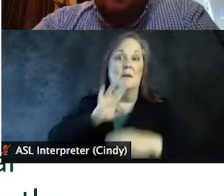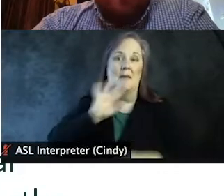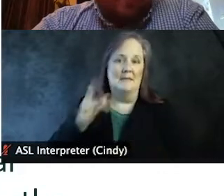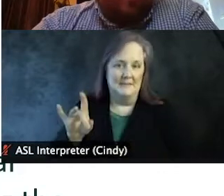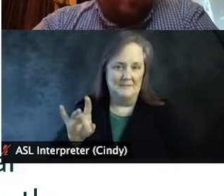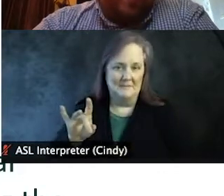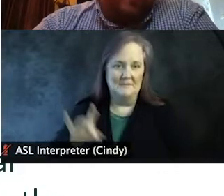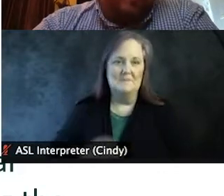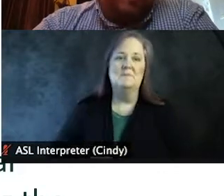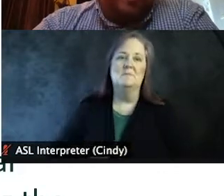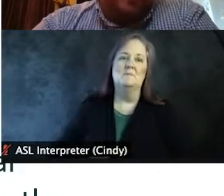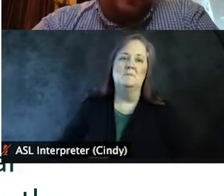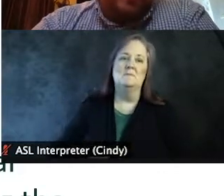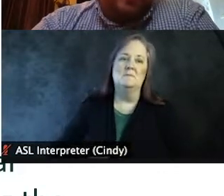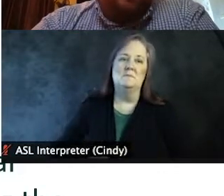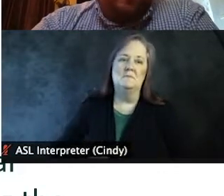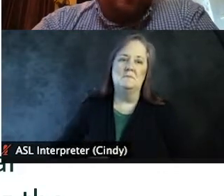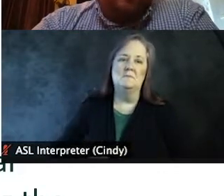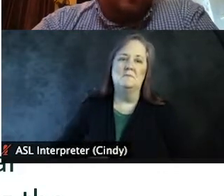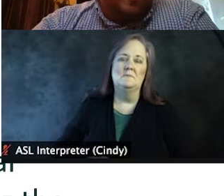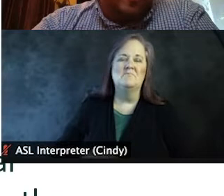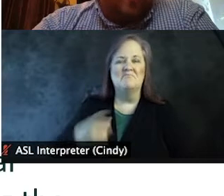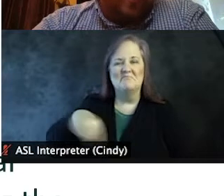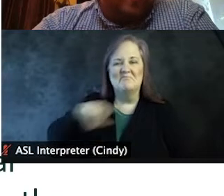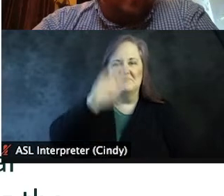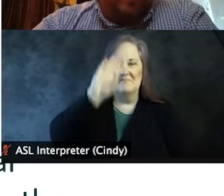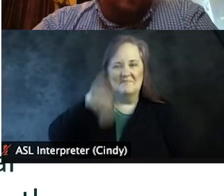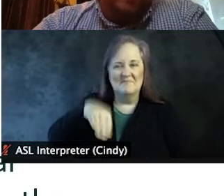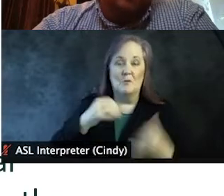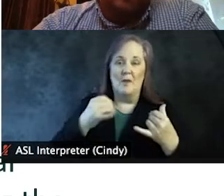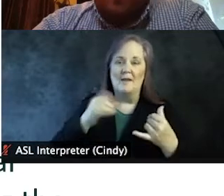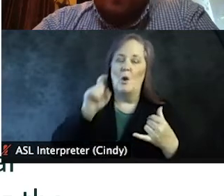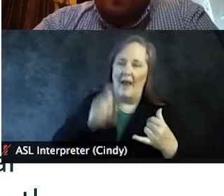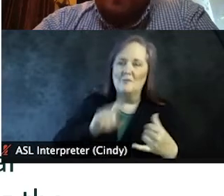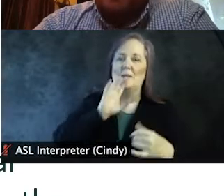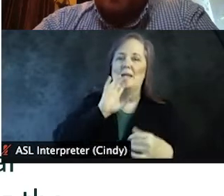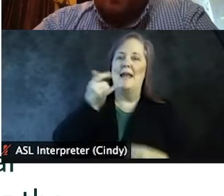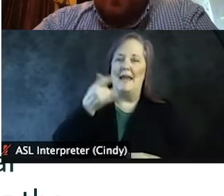the fiscal effects would be primarily to the counties where it'd be between hundreds of thousands of dollars